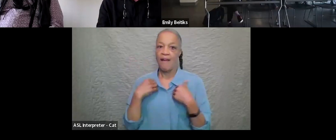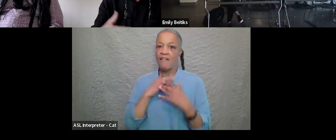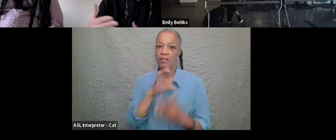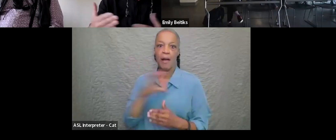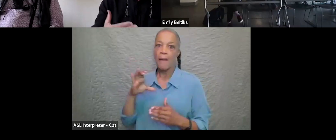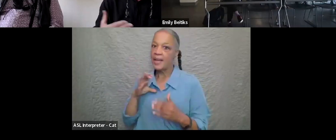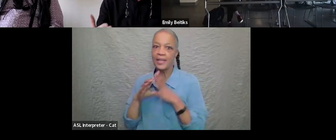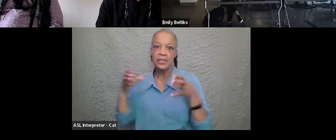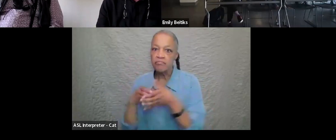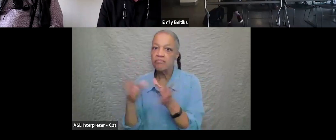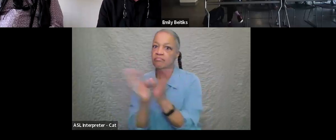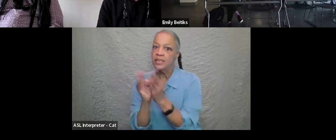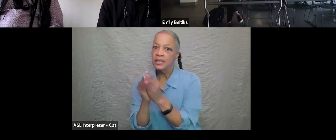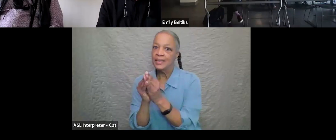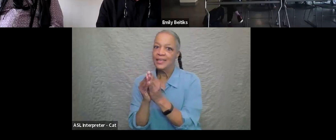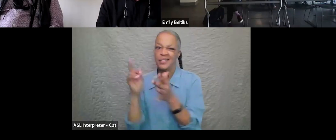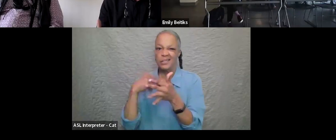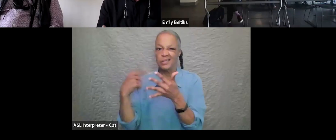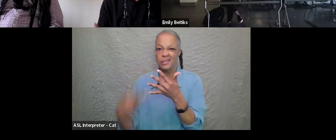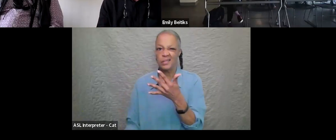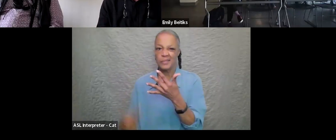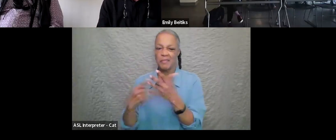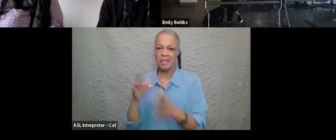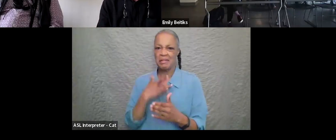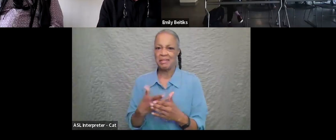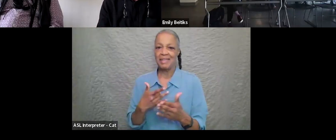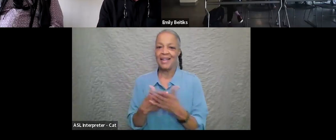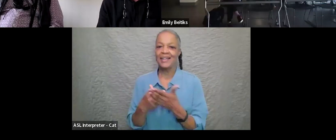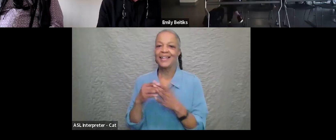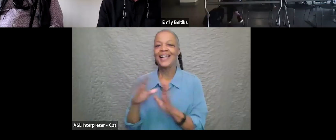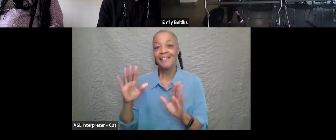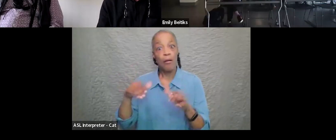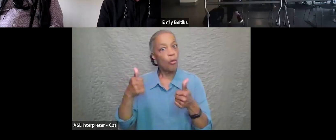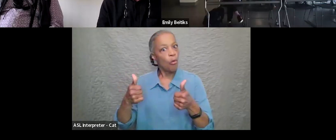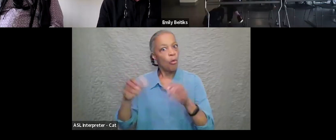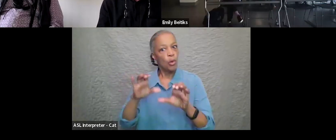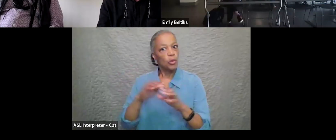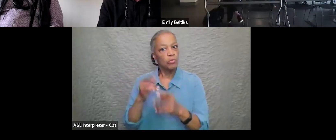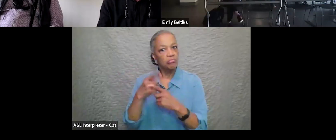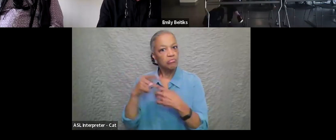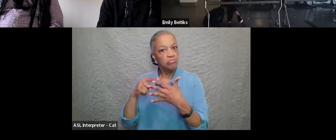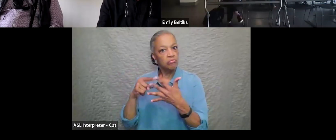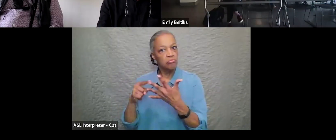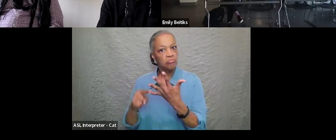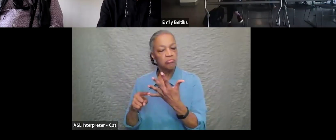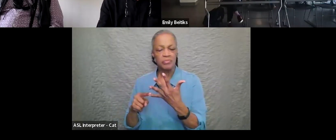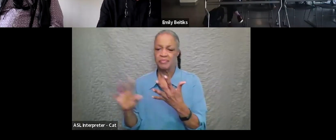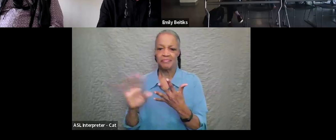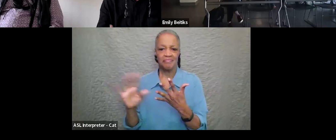And, you know, the usual kind of hand-waving and things that you need to do